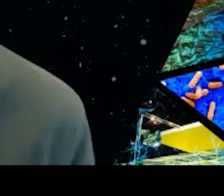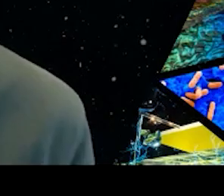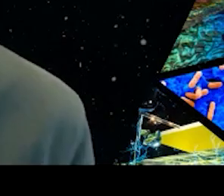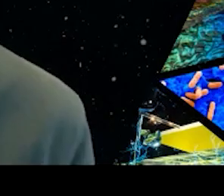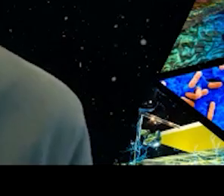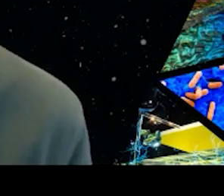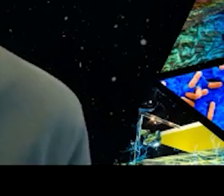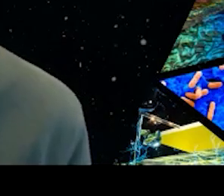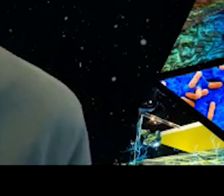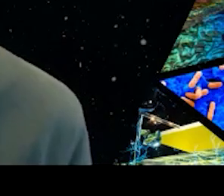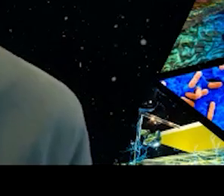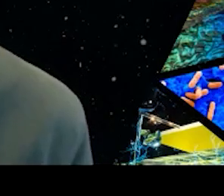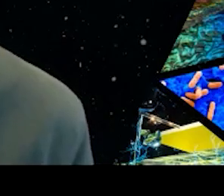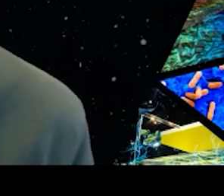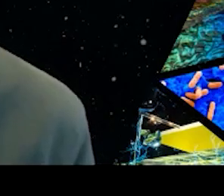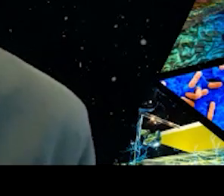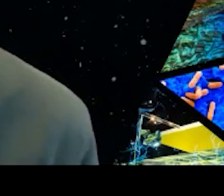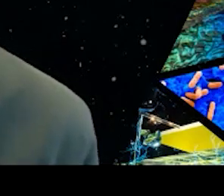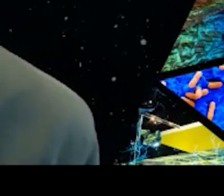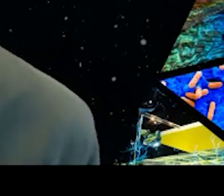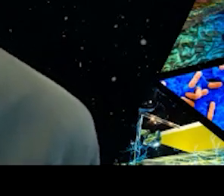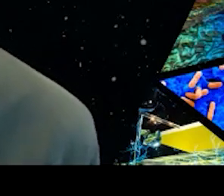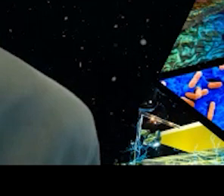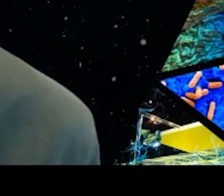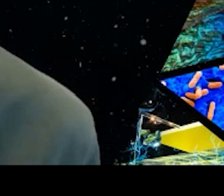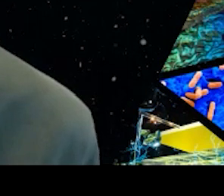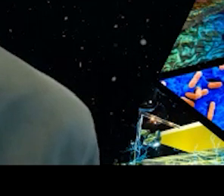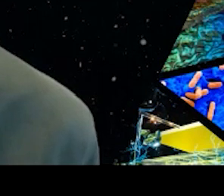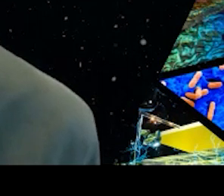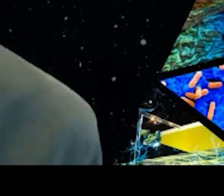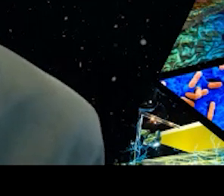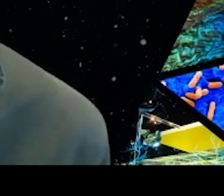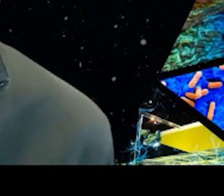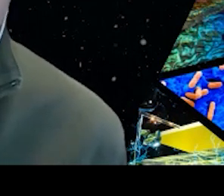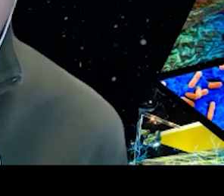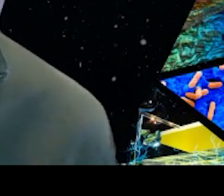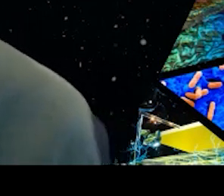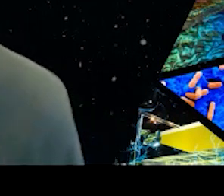I'm now pleased to present this session, which is an update from